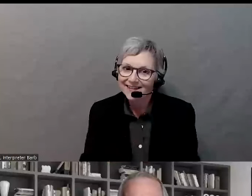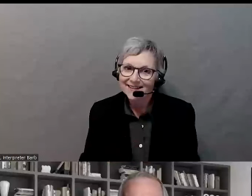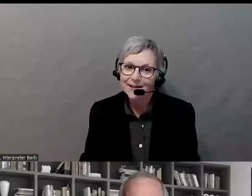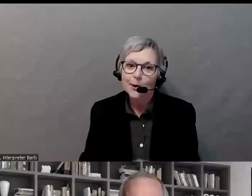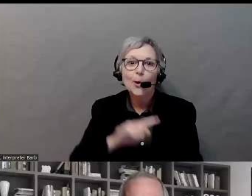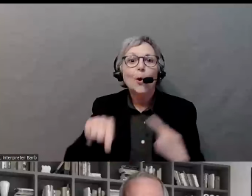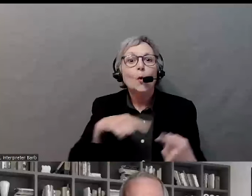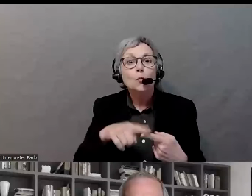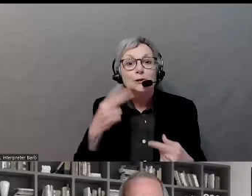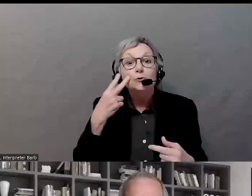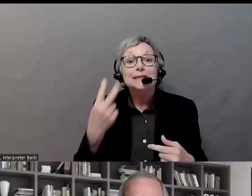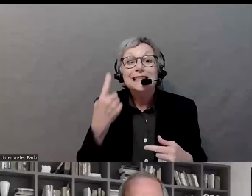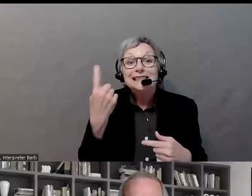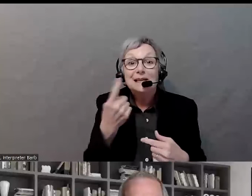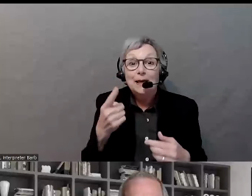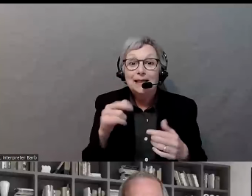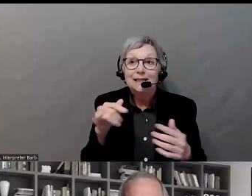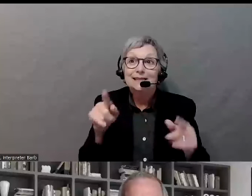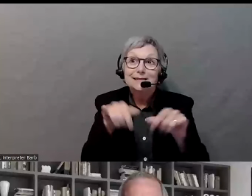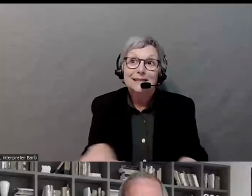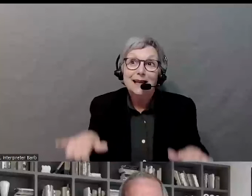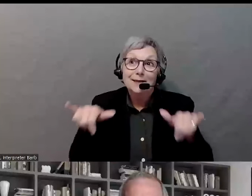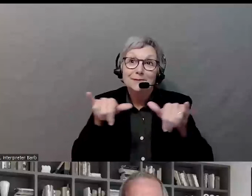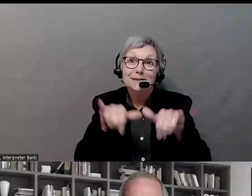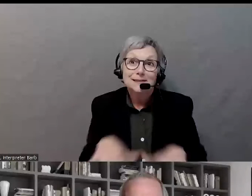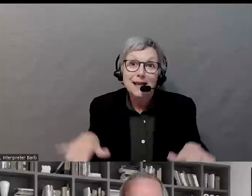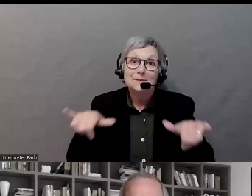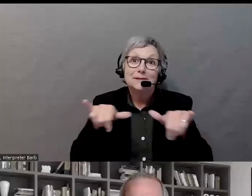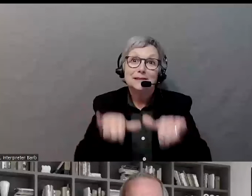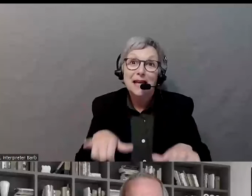AND OVER AND WHEN YOU HAVE THE TRAINING, YOU UNDERSTAND THAT IS